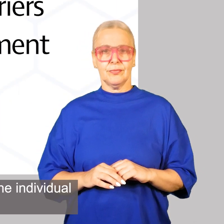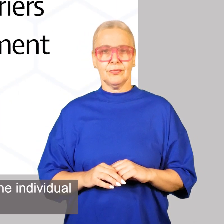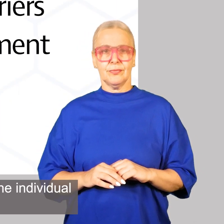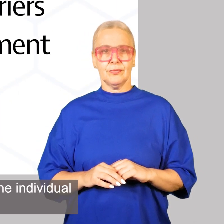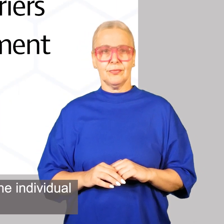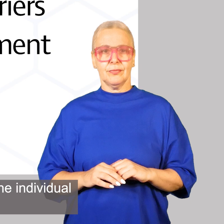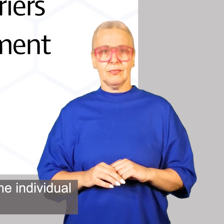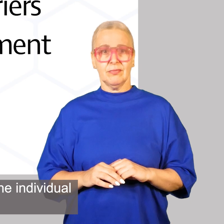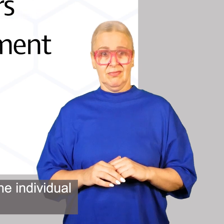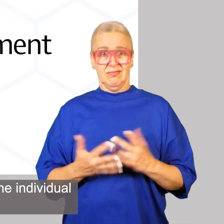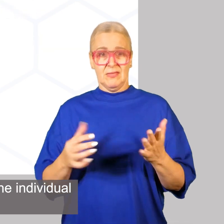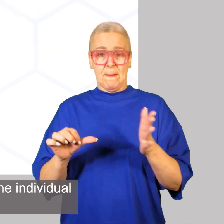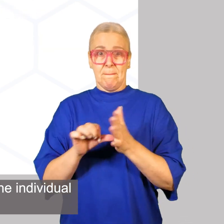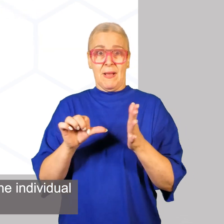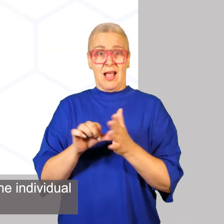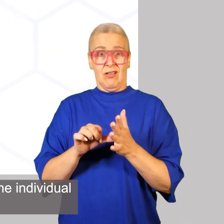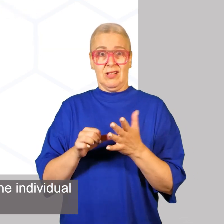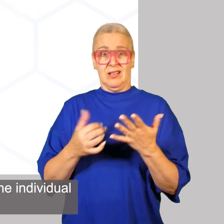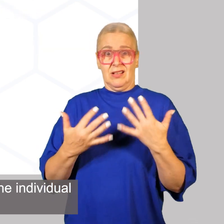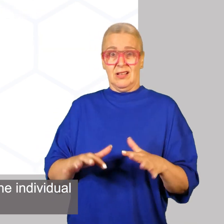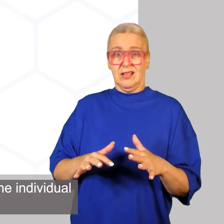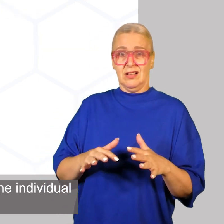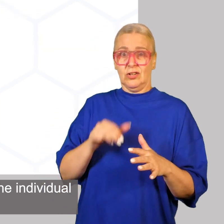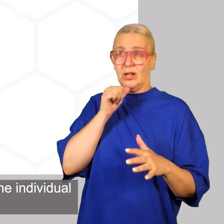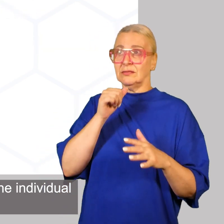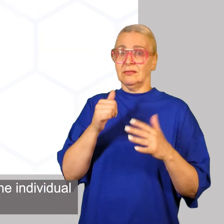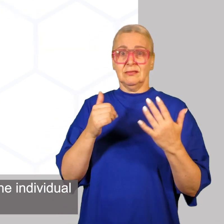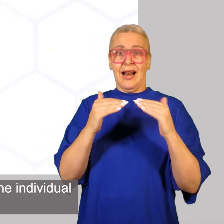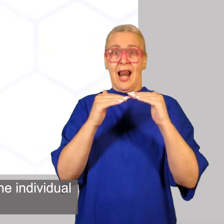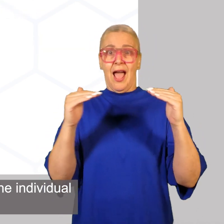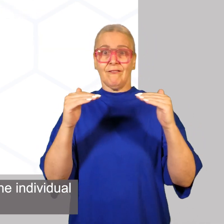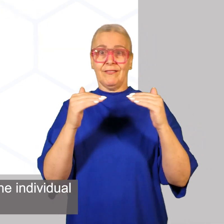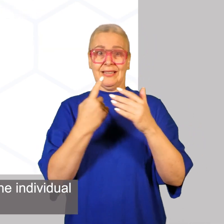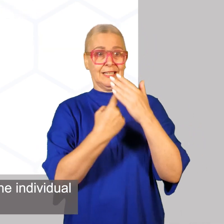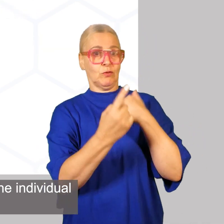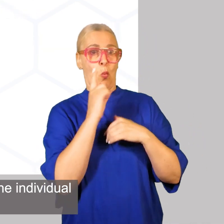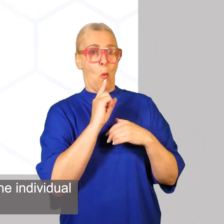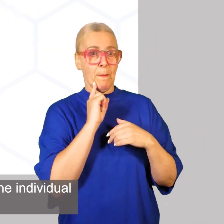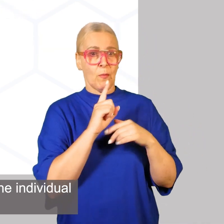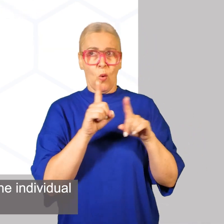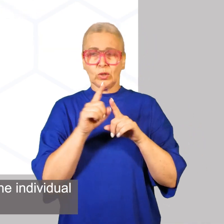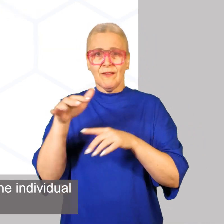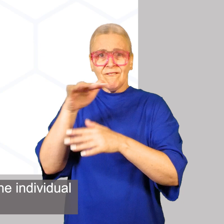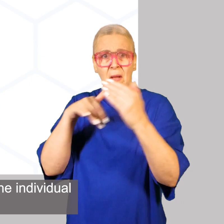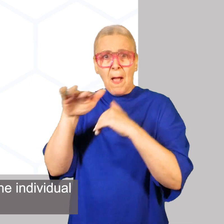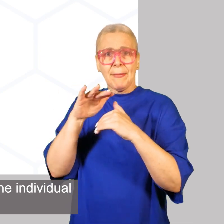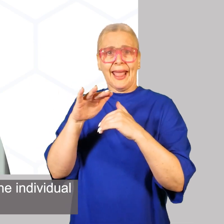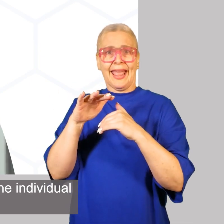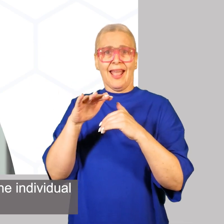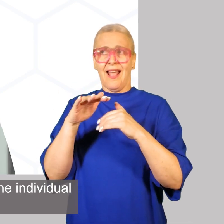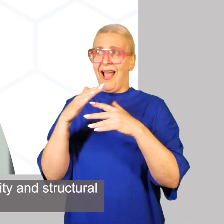And these barriers exist not only at the level of the individual woman, but also at the family level,